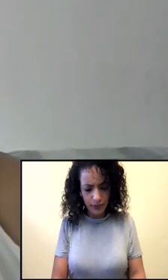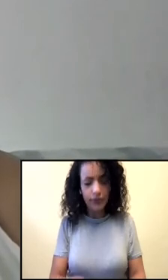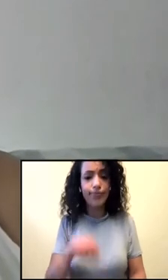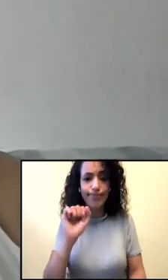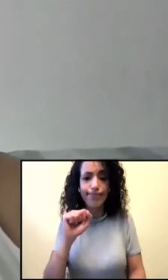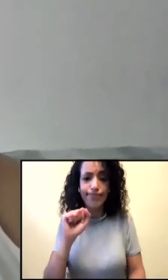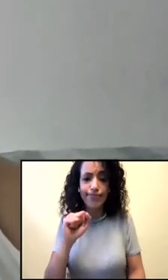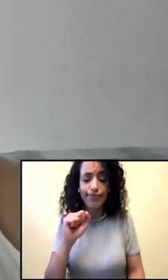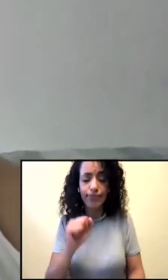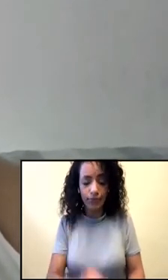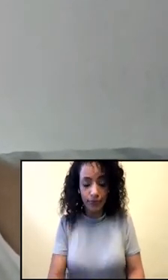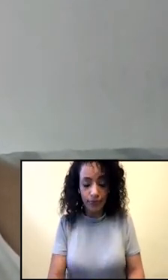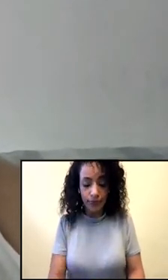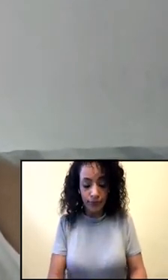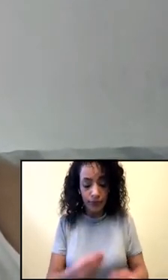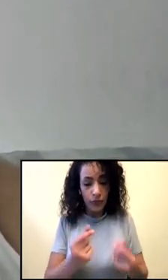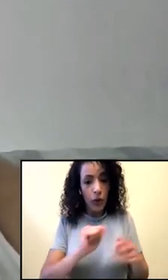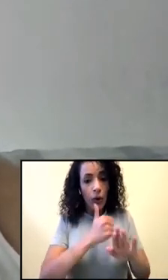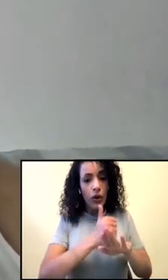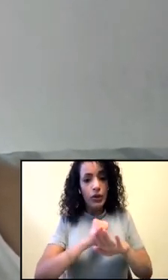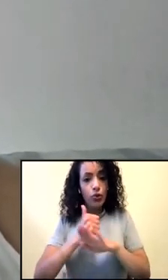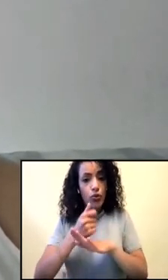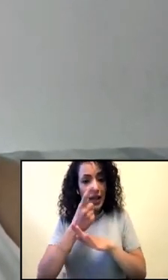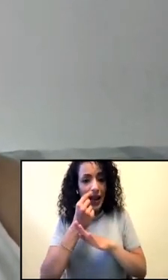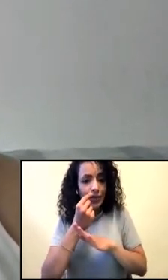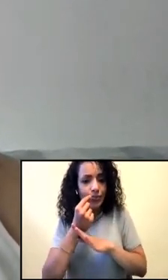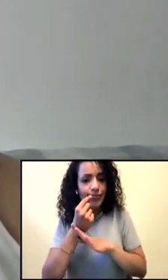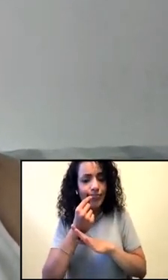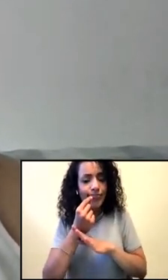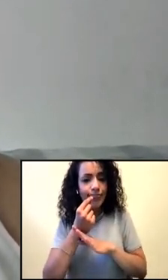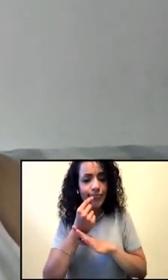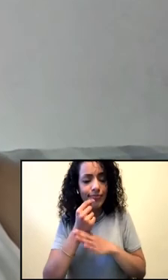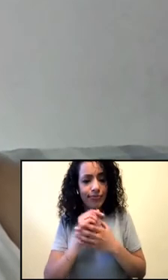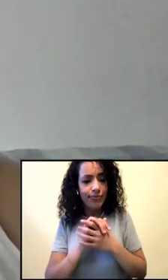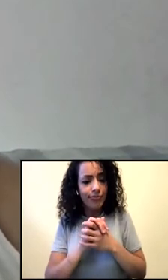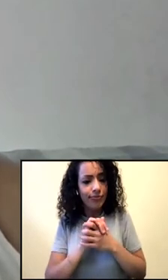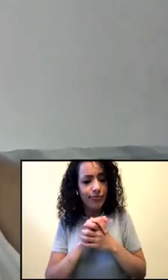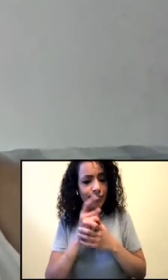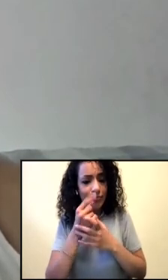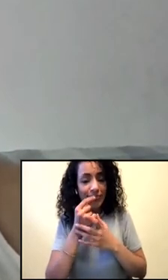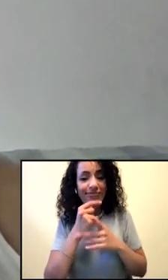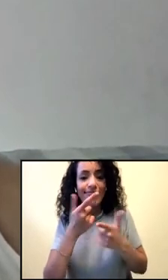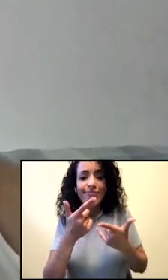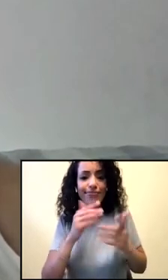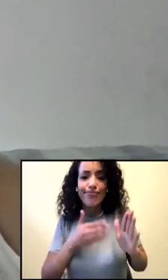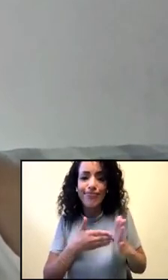some of these institutions can be quite, sort of, it may not always be welcoming but we have